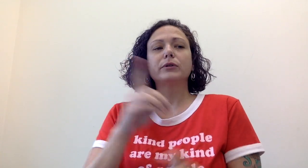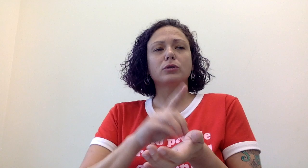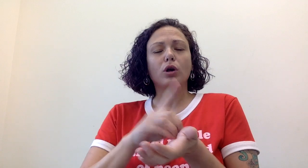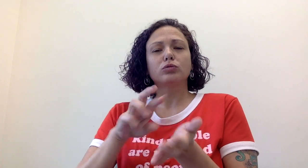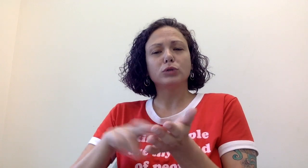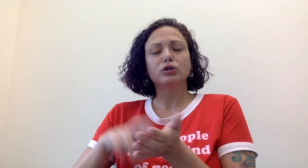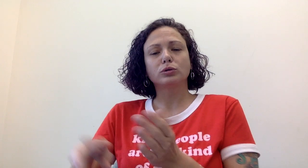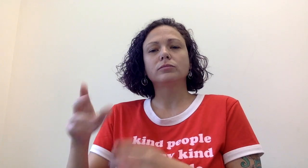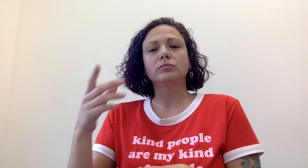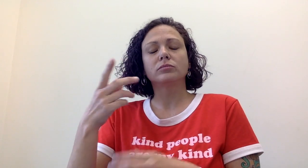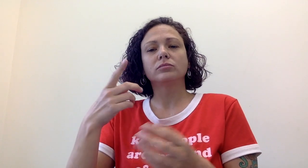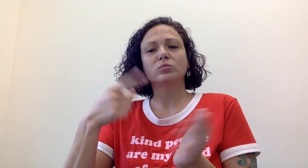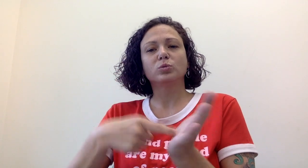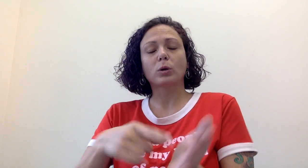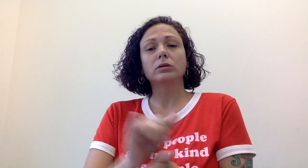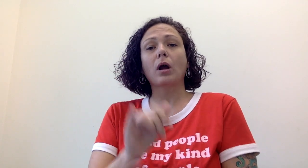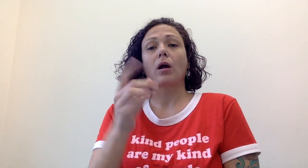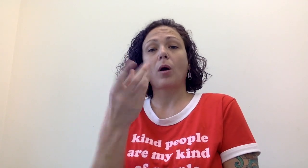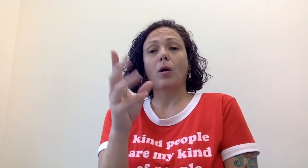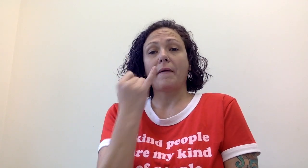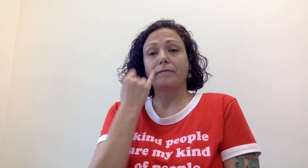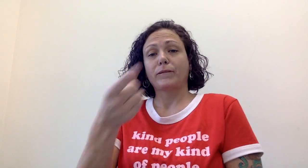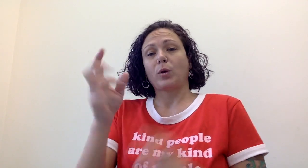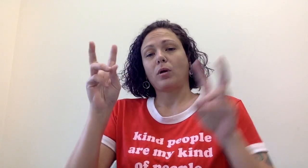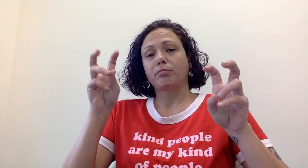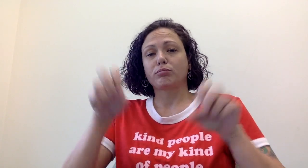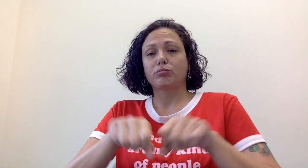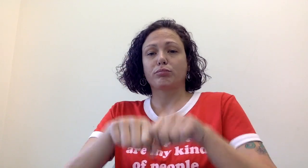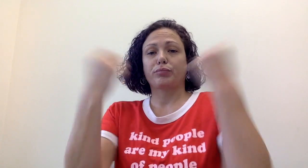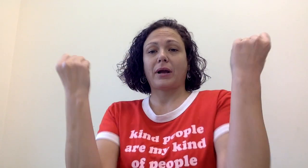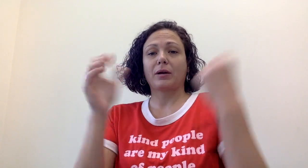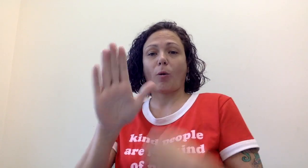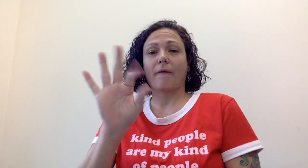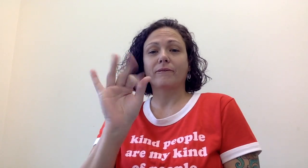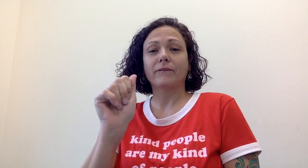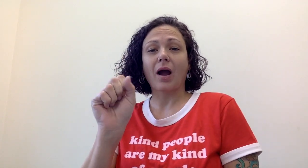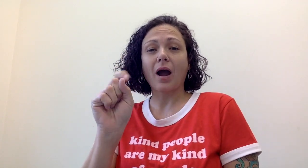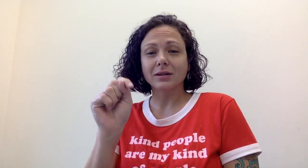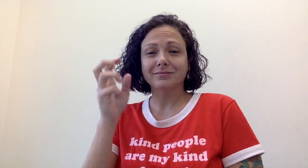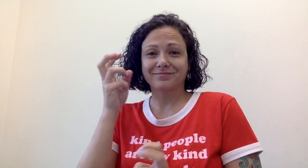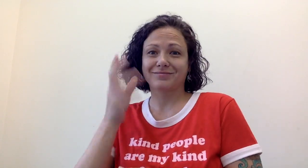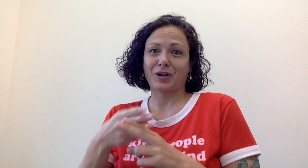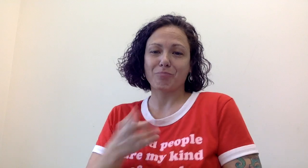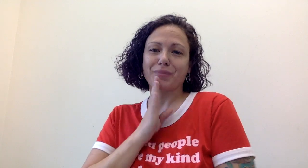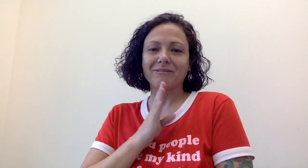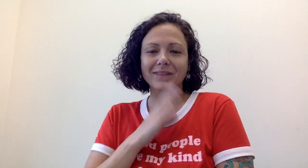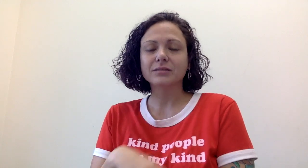Why is it important? Because through my research, it shows that if you "break your fast" (Breakfast)